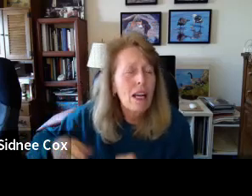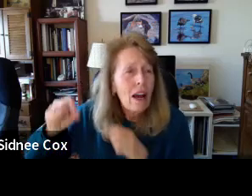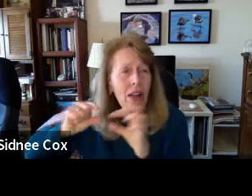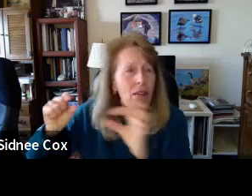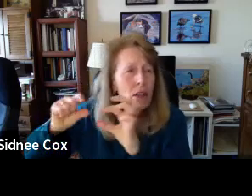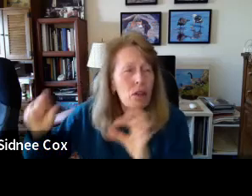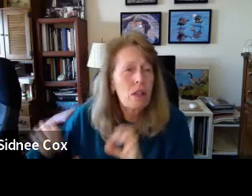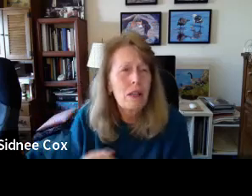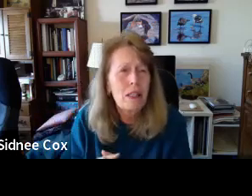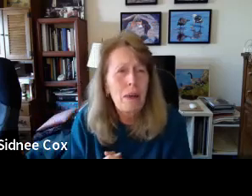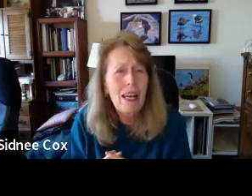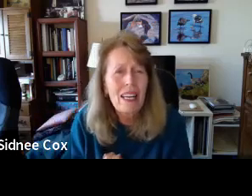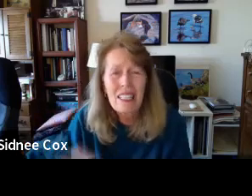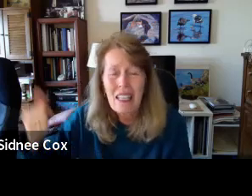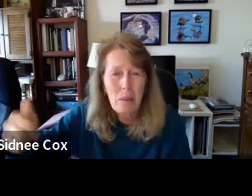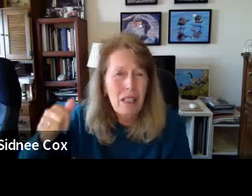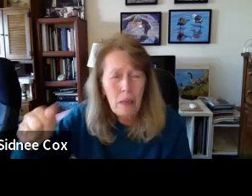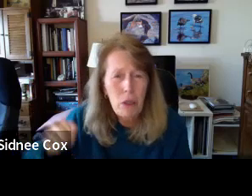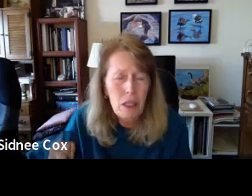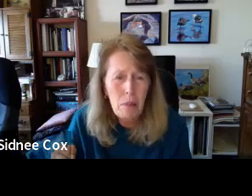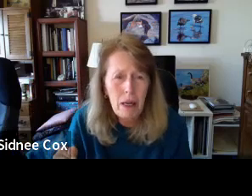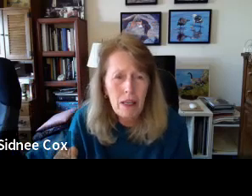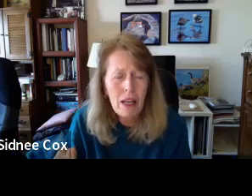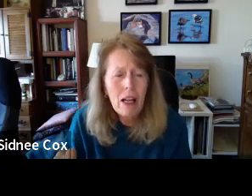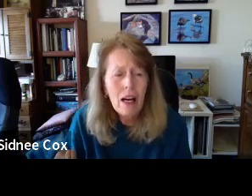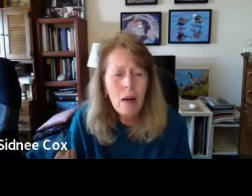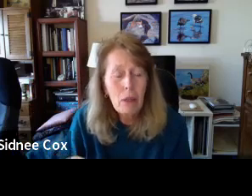and they have to do something on the back end. It's not something like pushing a button,